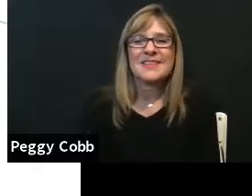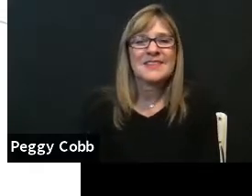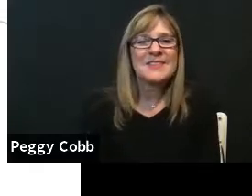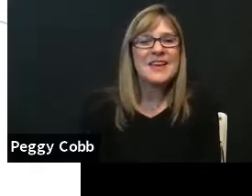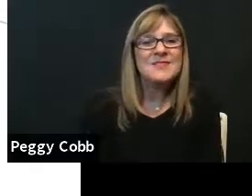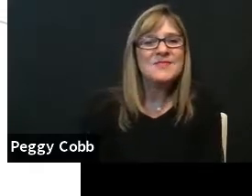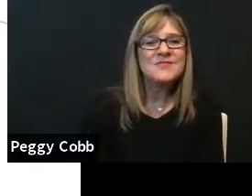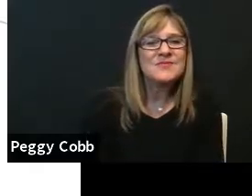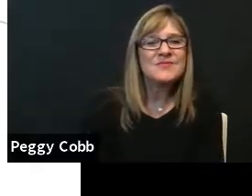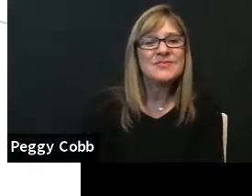Okay?